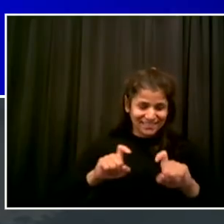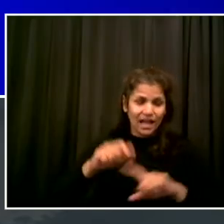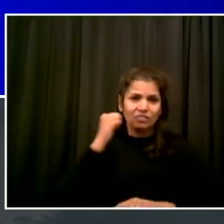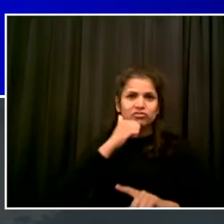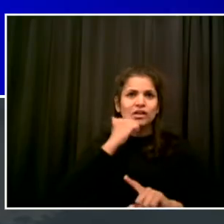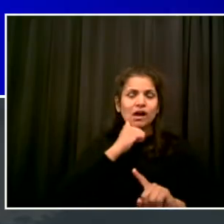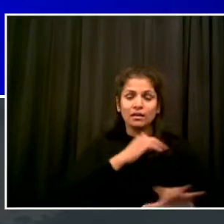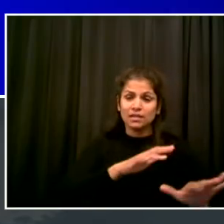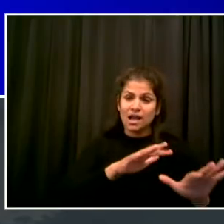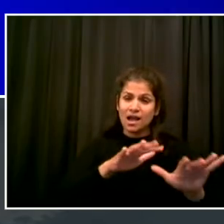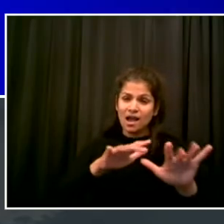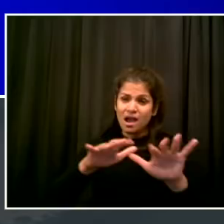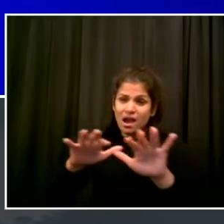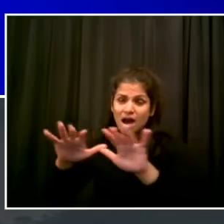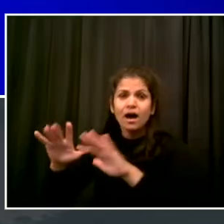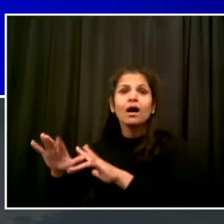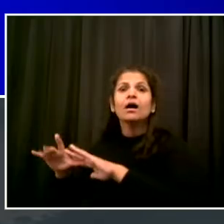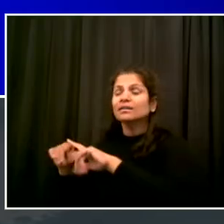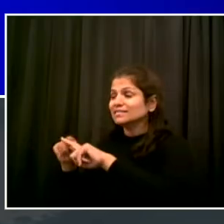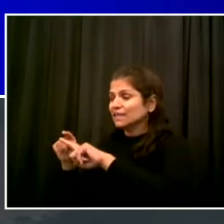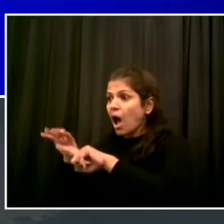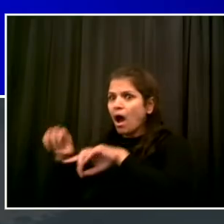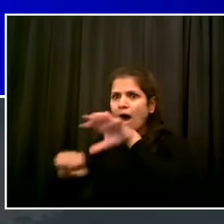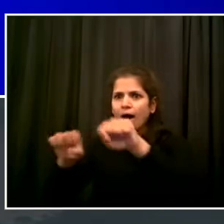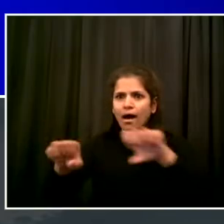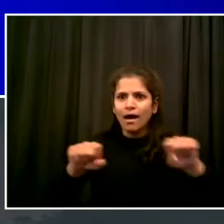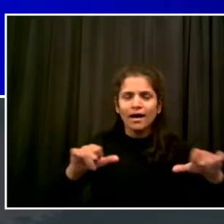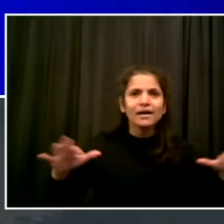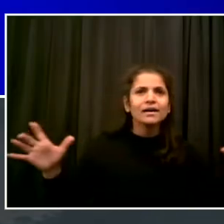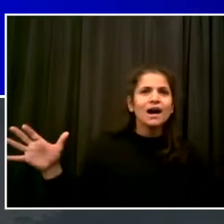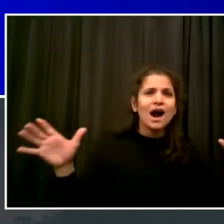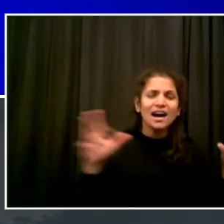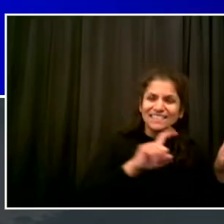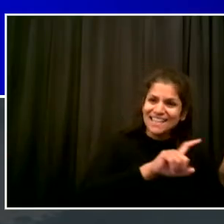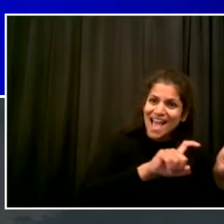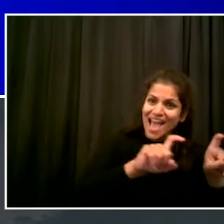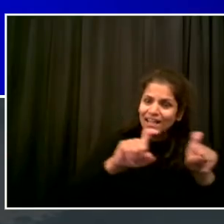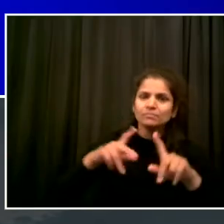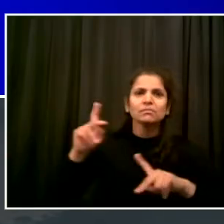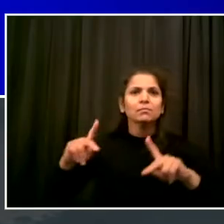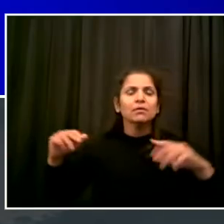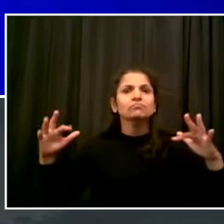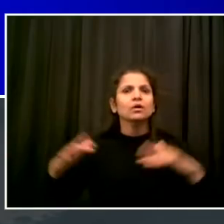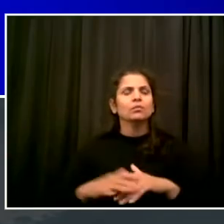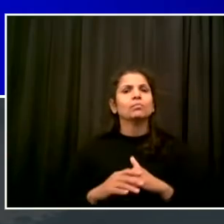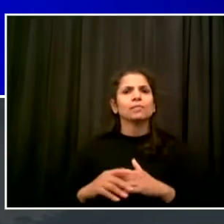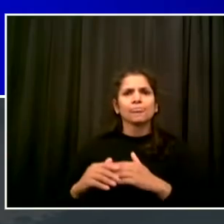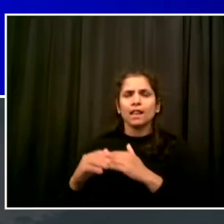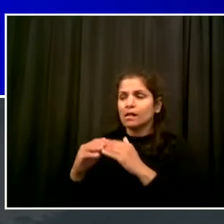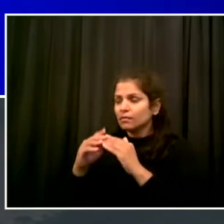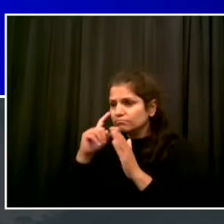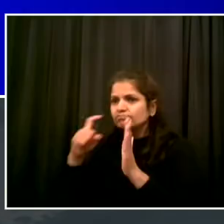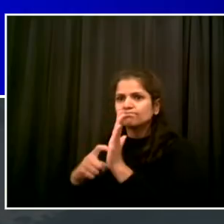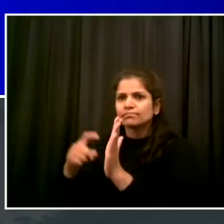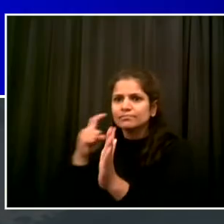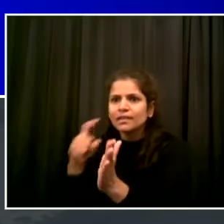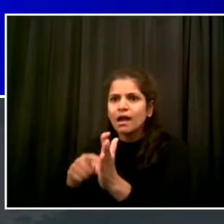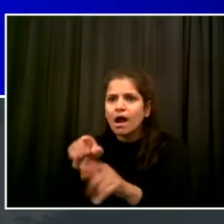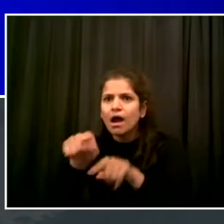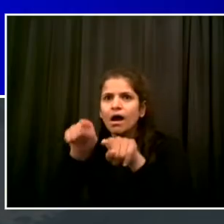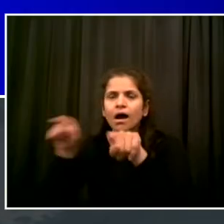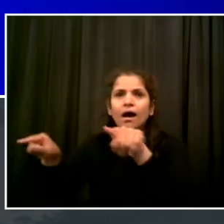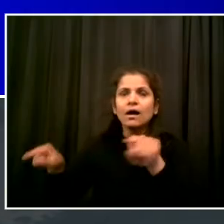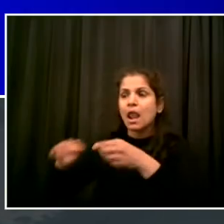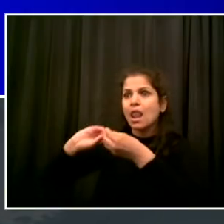DONE EVERY YDA.